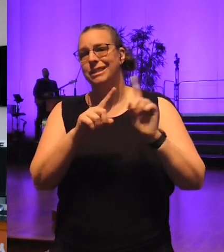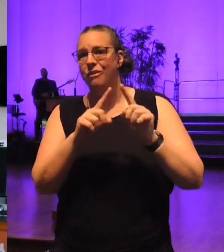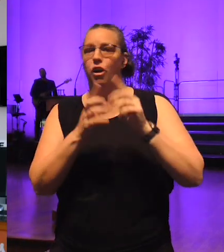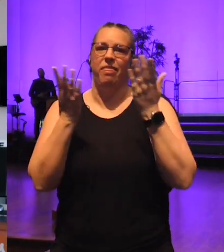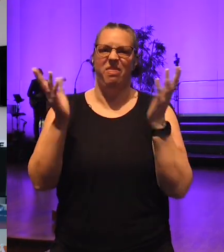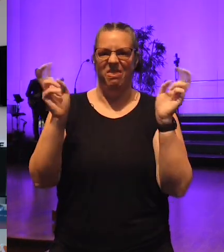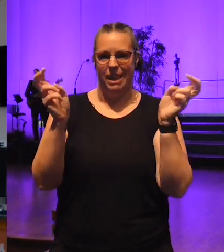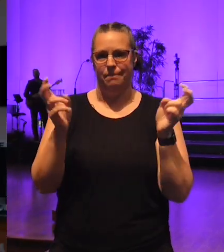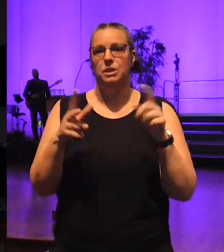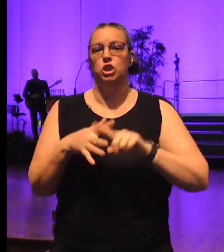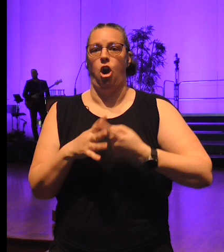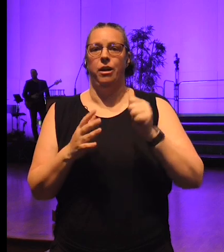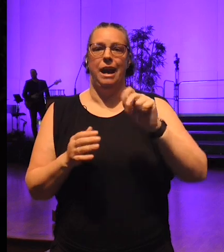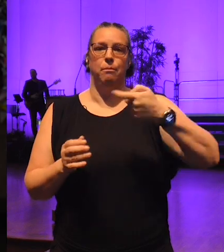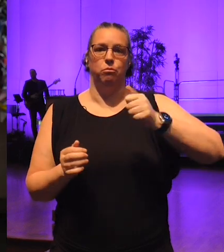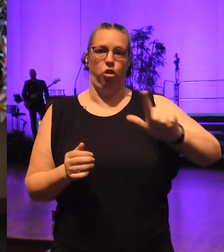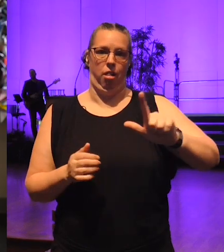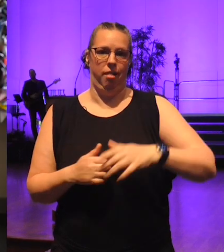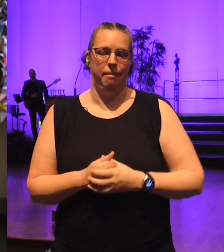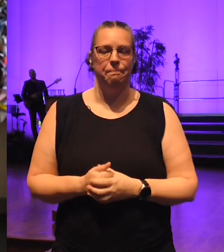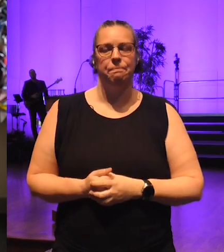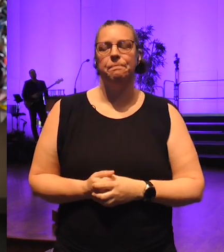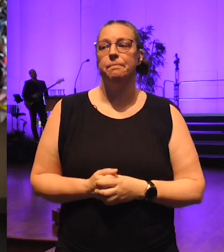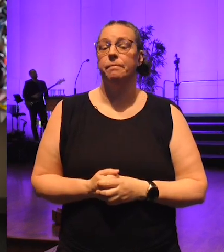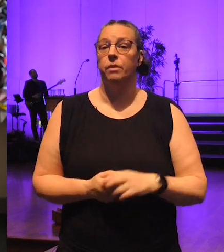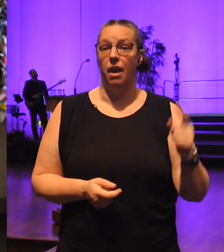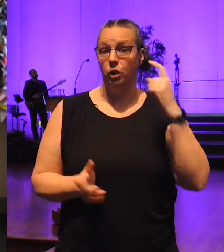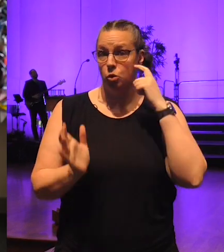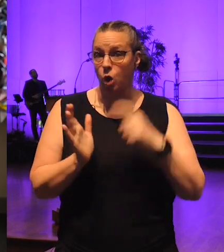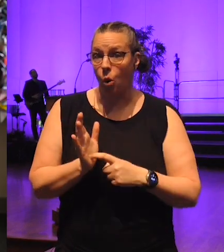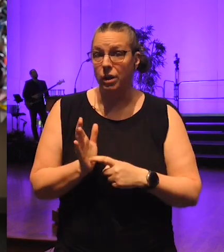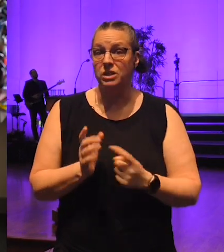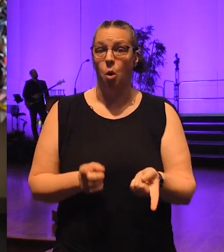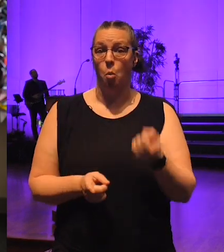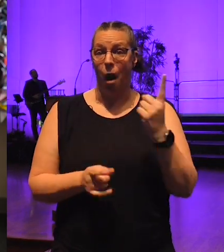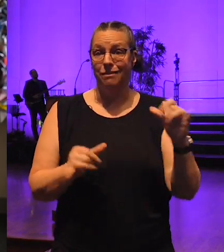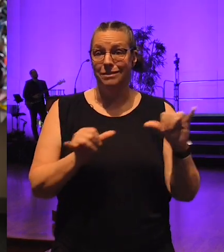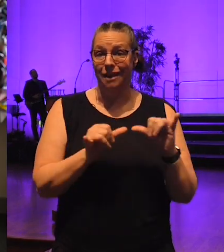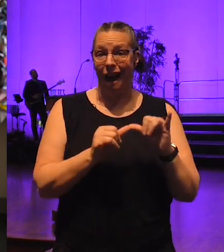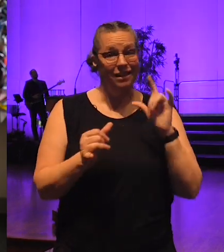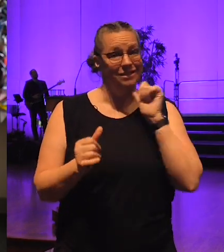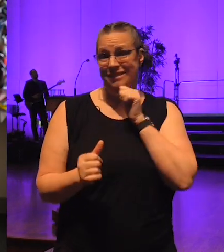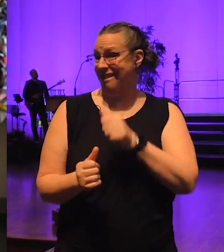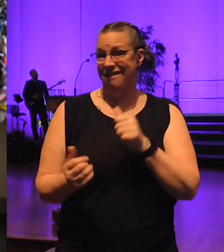April 3rd have you ever noticed that one size definitely doesn't fit all and that not every